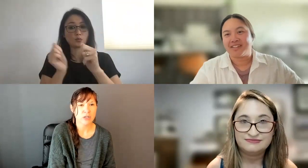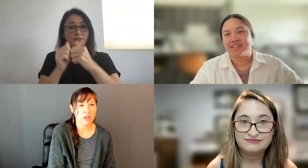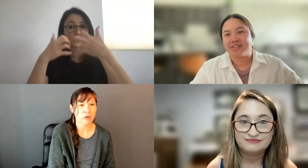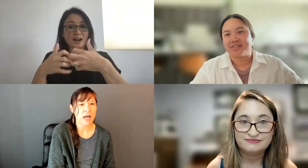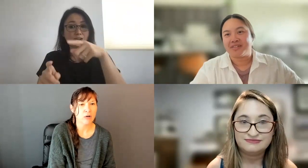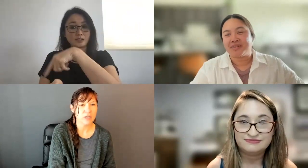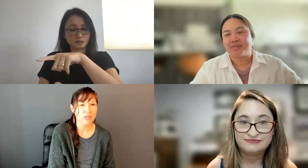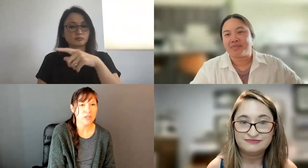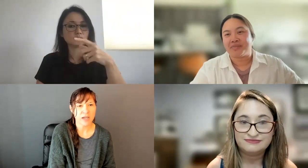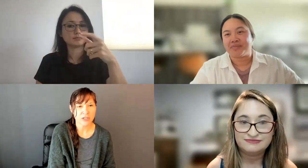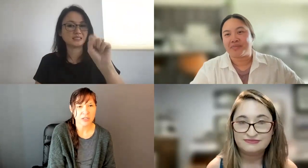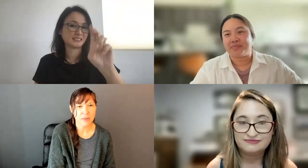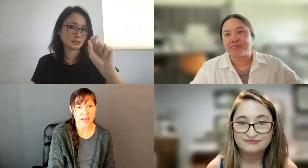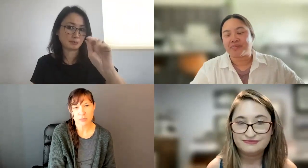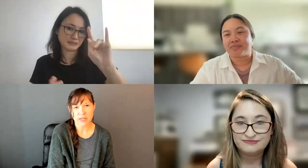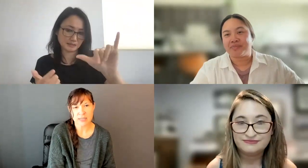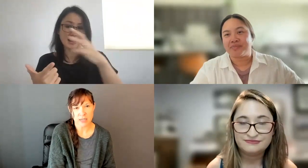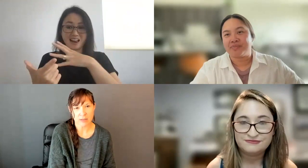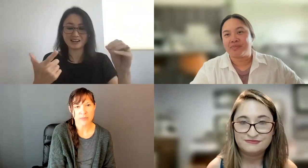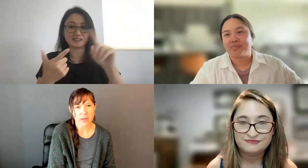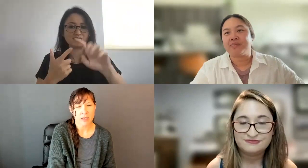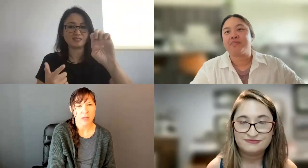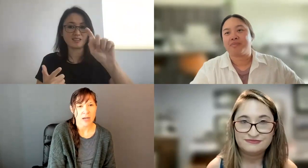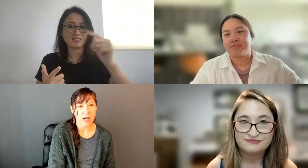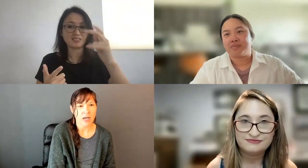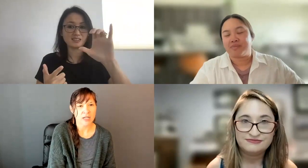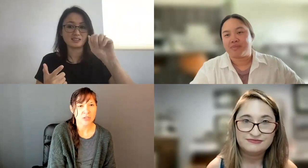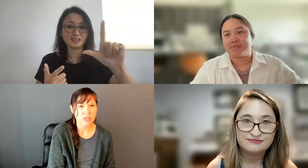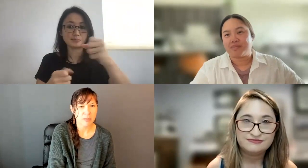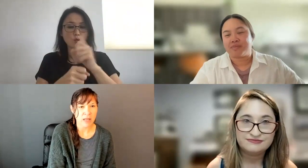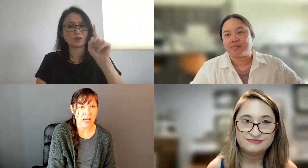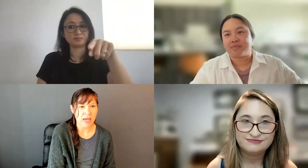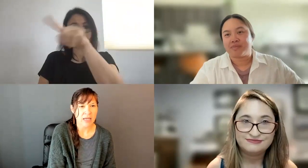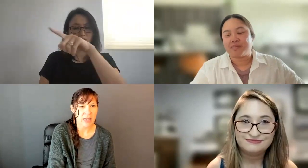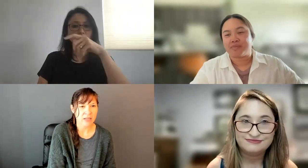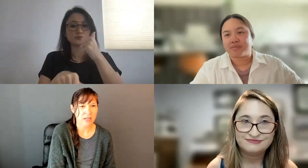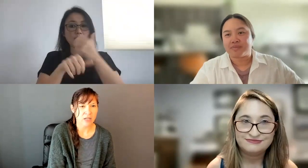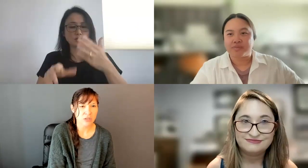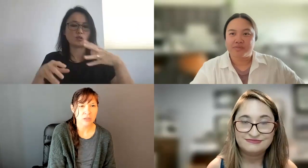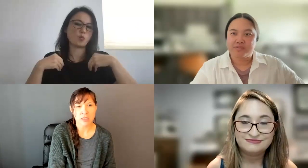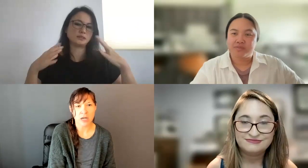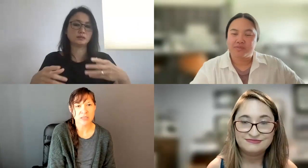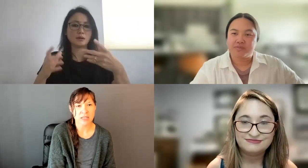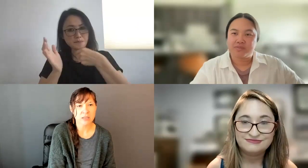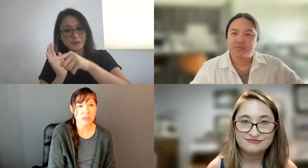For the factory that I contracted with, sustainability was important to me as well as that they were making ethical products,